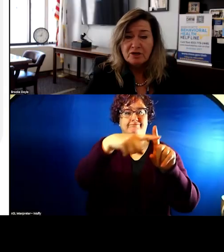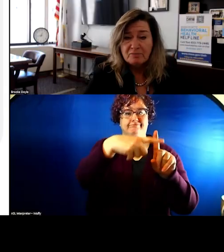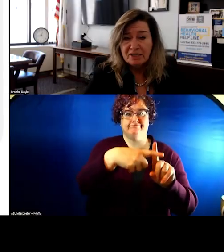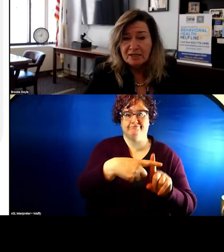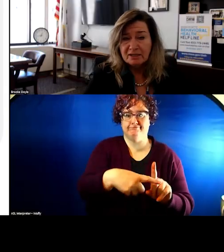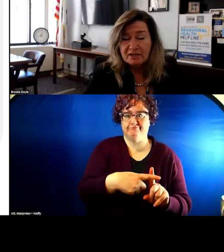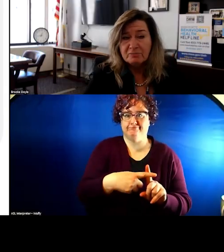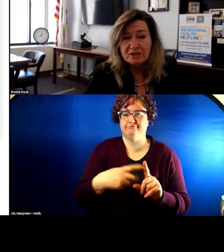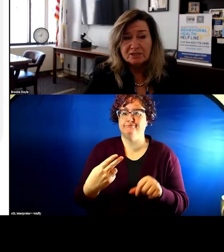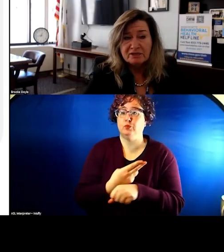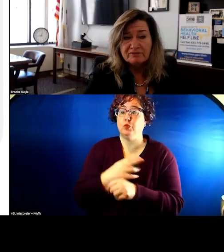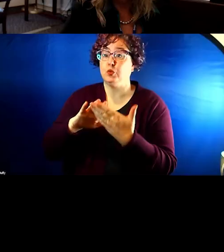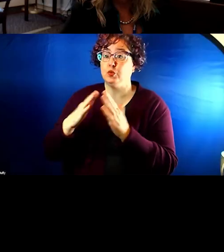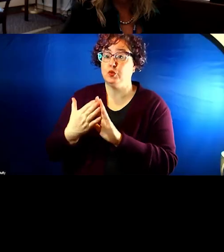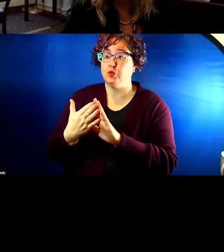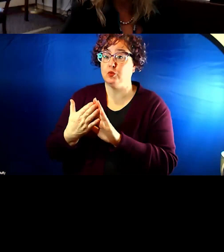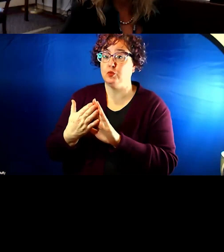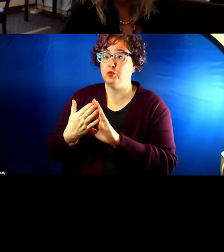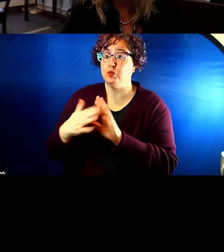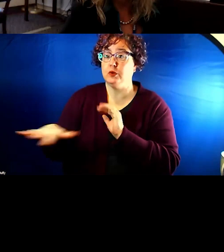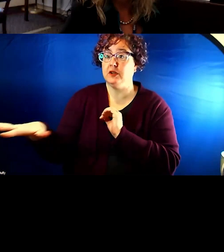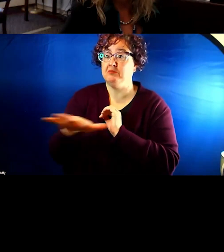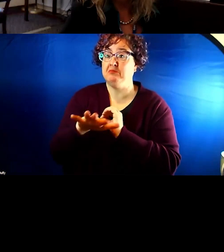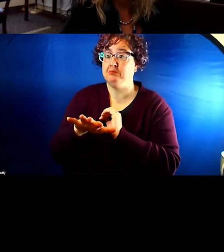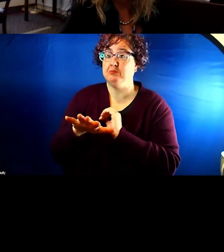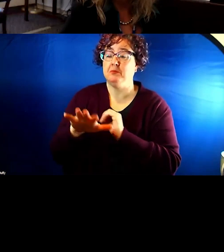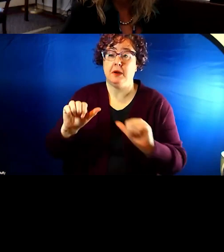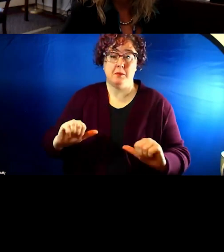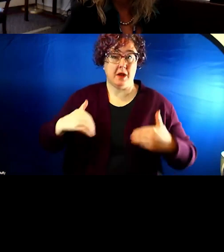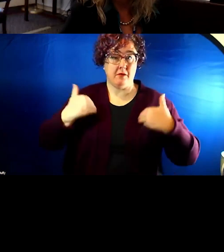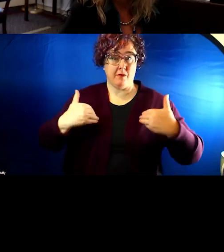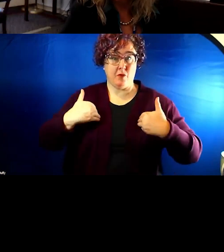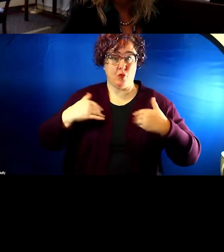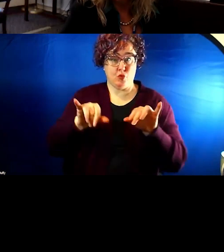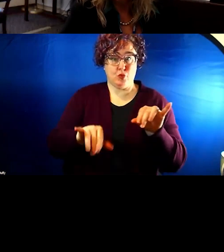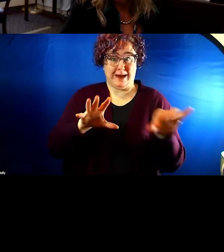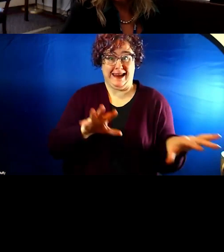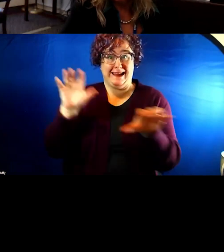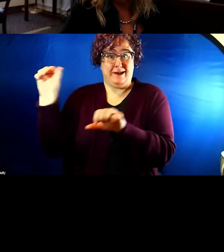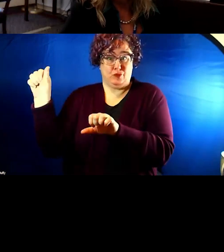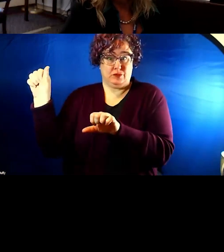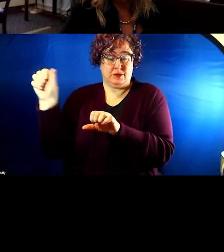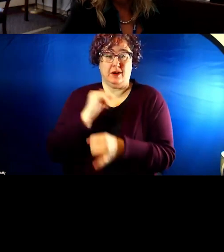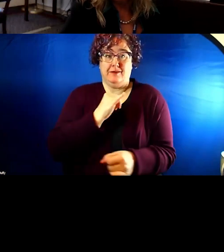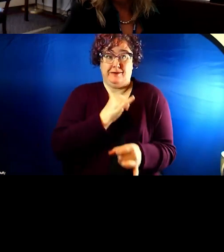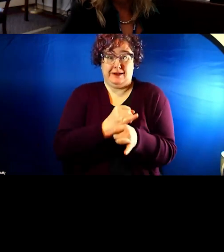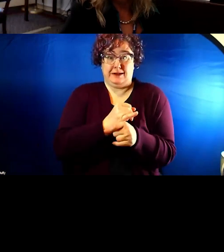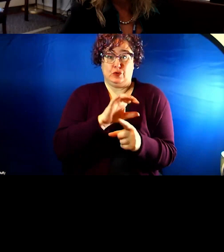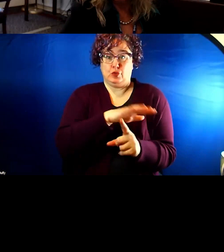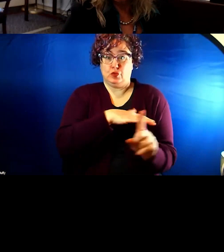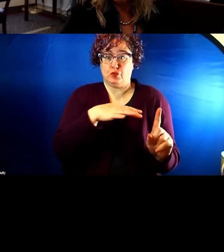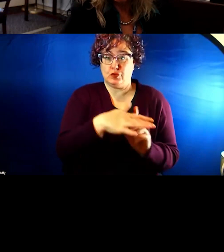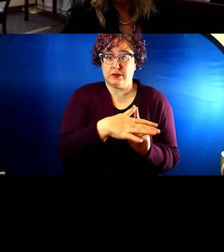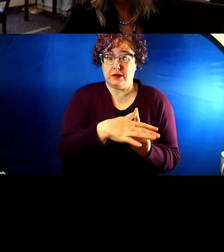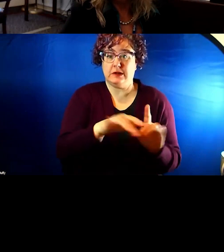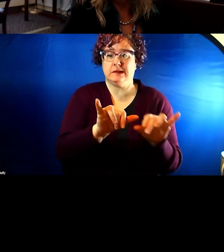SO THE ABILITY OF YOUTH TO REMAIN OUTSIDE OF THE INSTITUTIONAL SETTINGS FOR